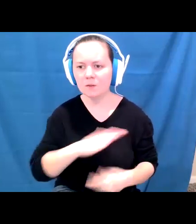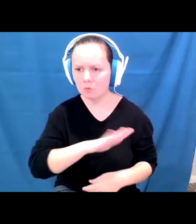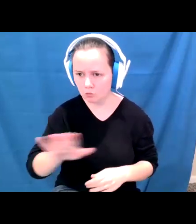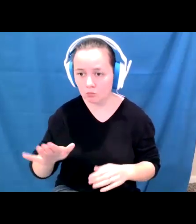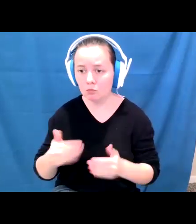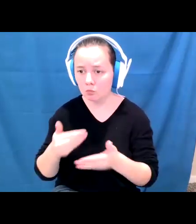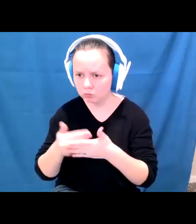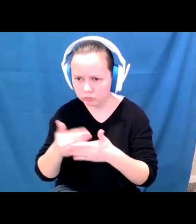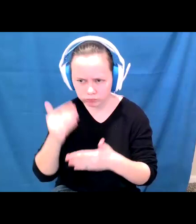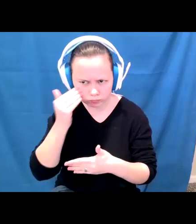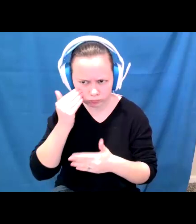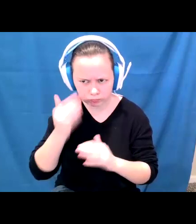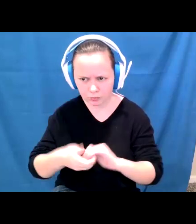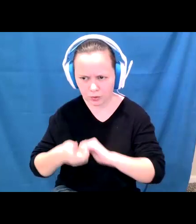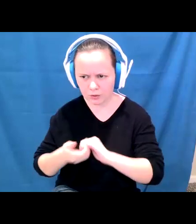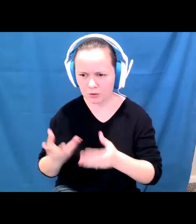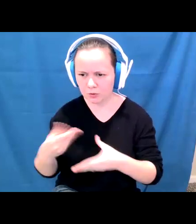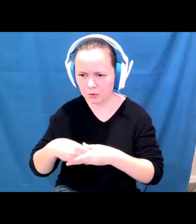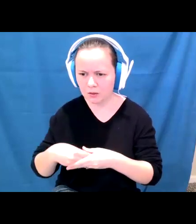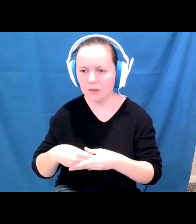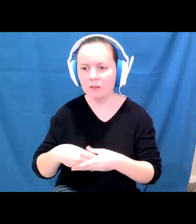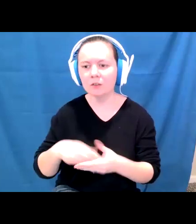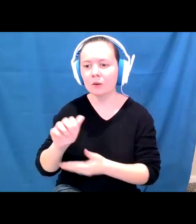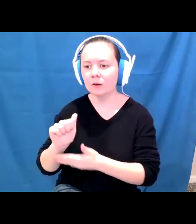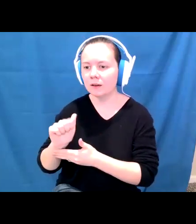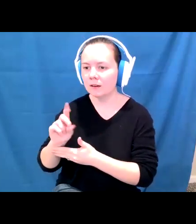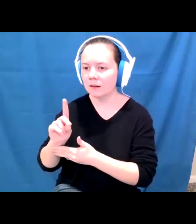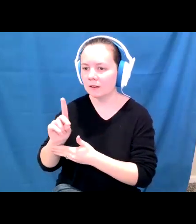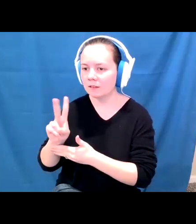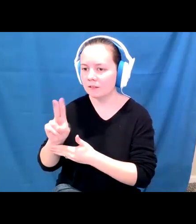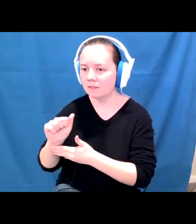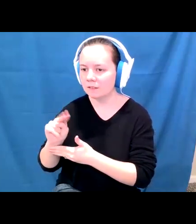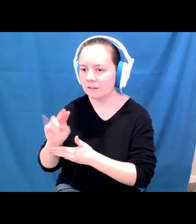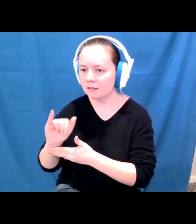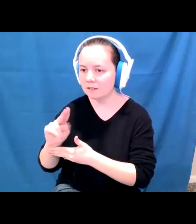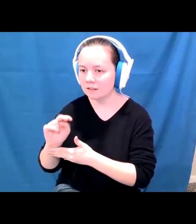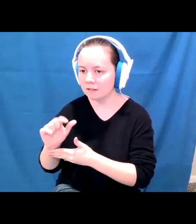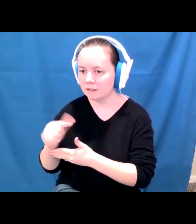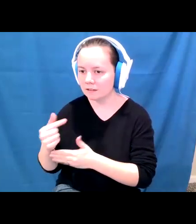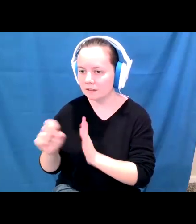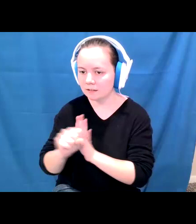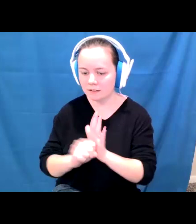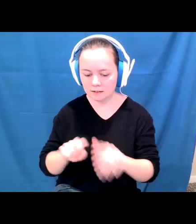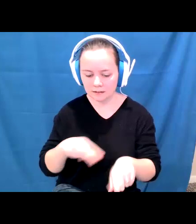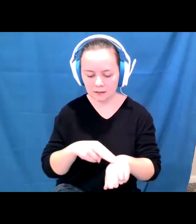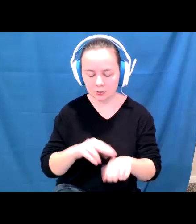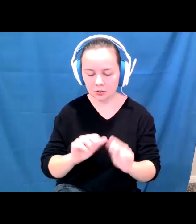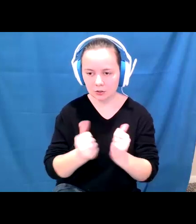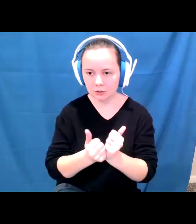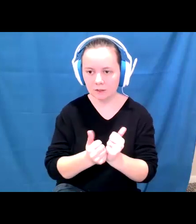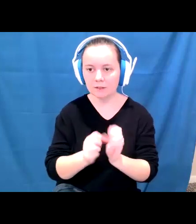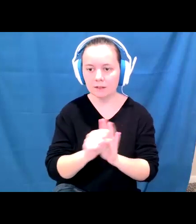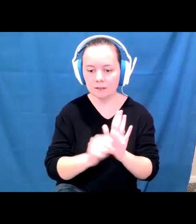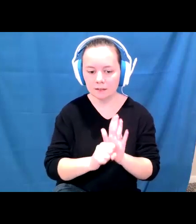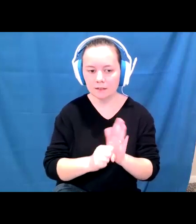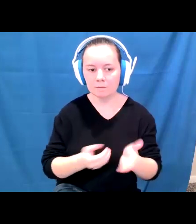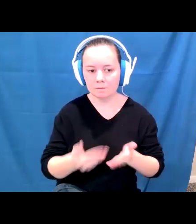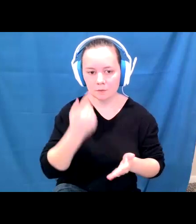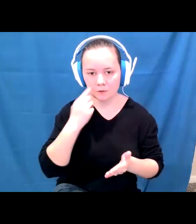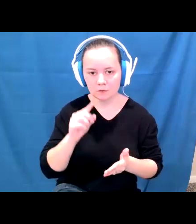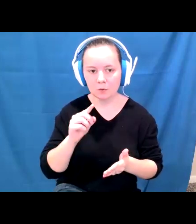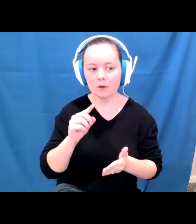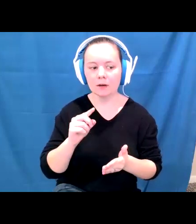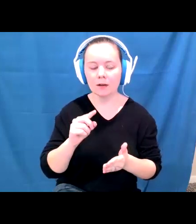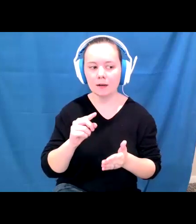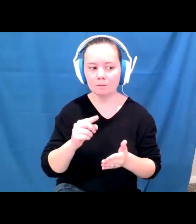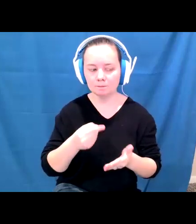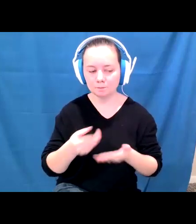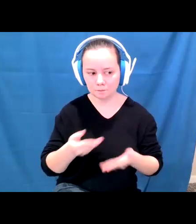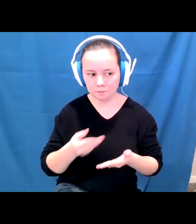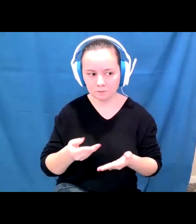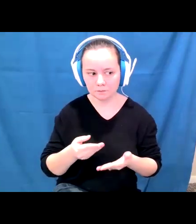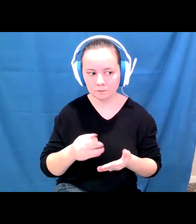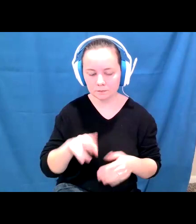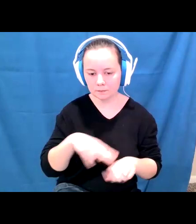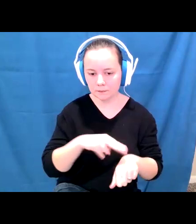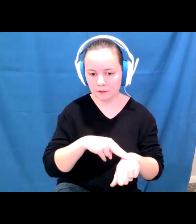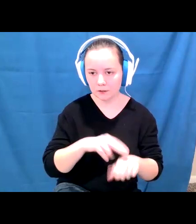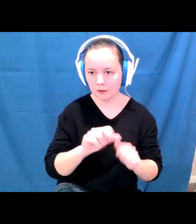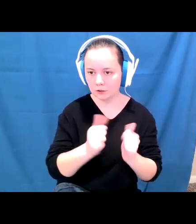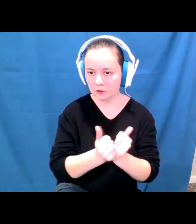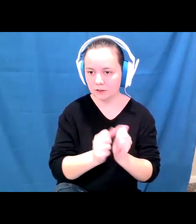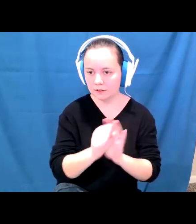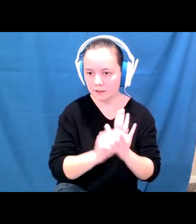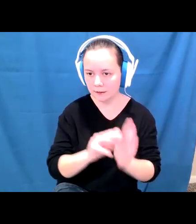That includes ADvancing States; the National Association of State Directors of Developmental Disability Services, or NASDDDS; and the National Association of State Medicaid Directors, or NAMD.